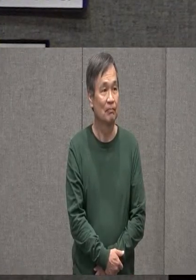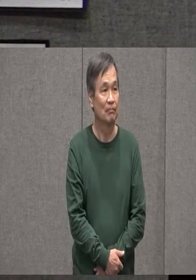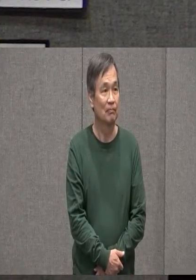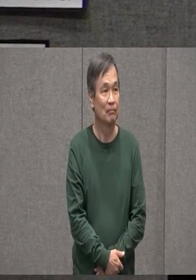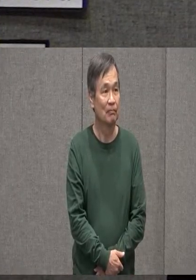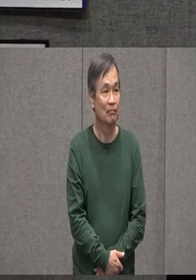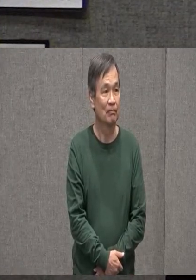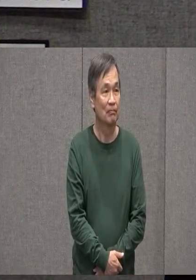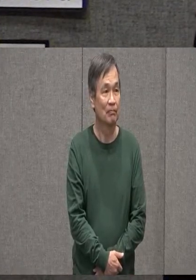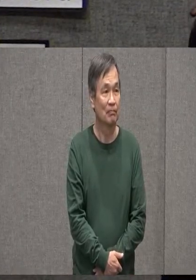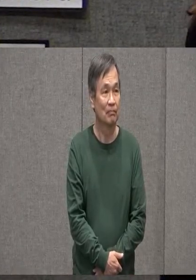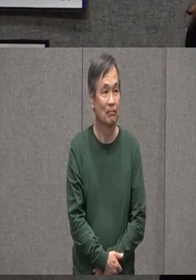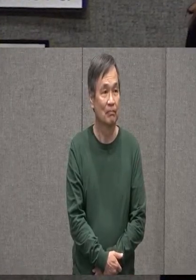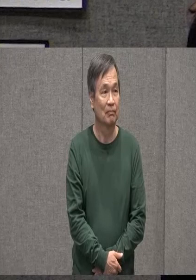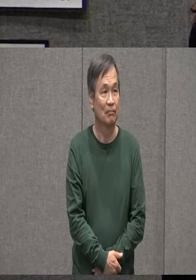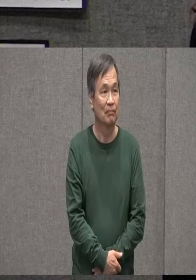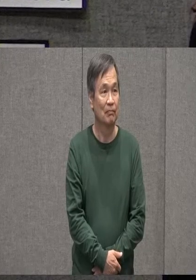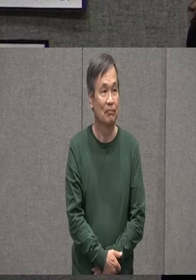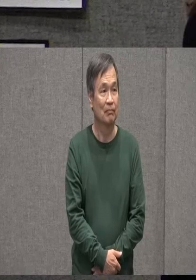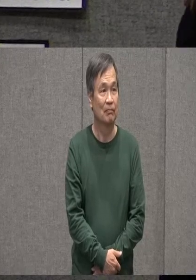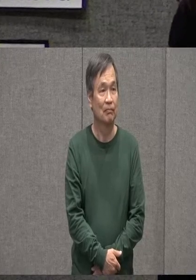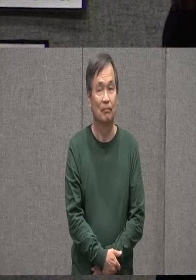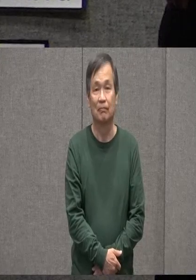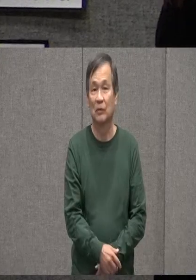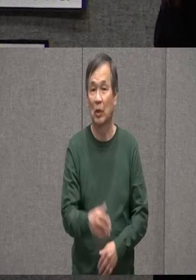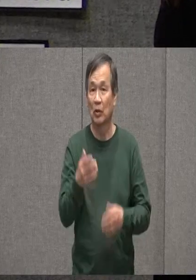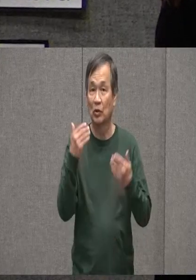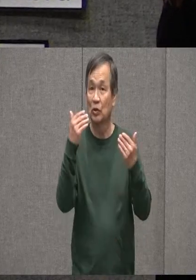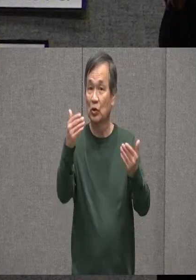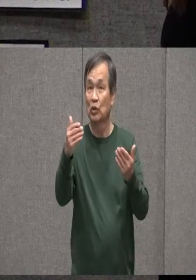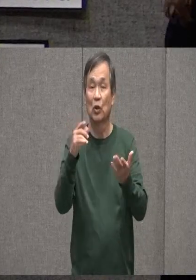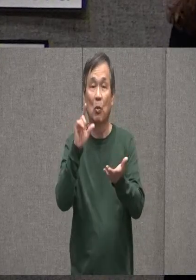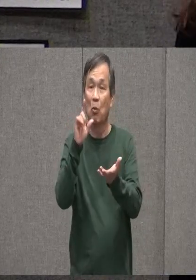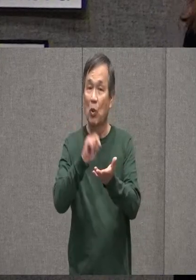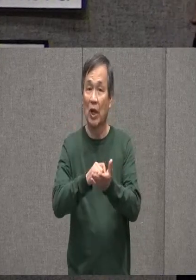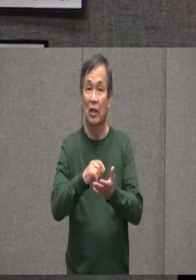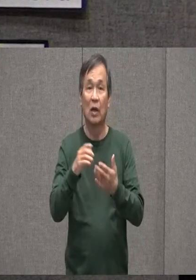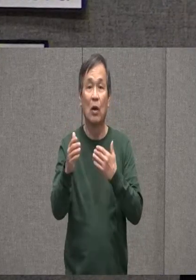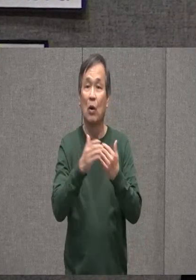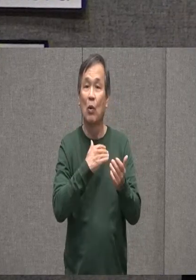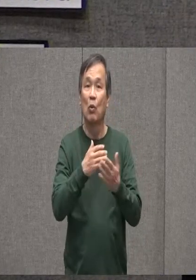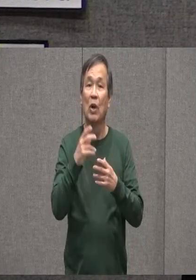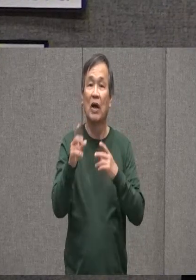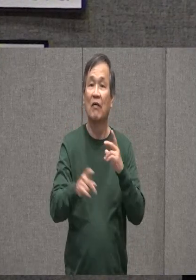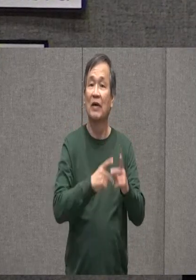Mm-hm, so you just print whatever kinds of lines